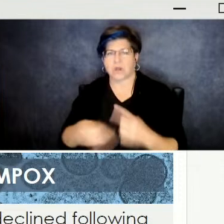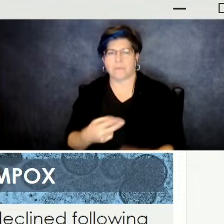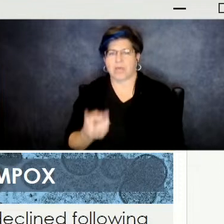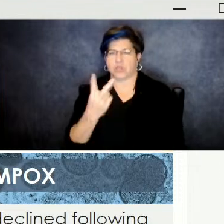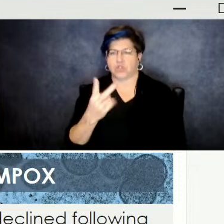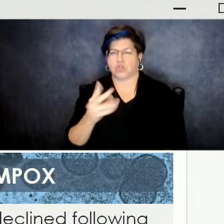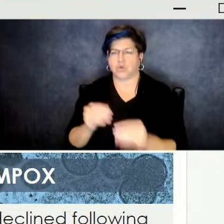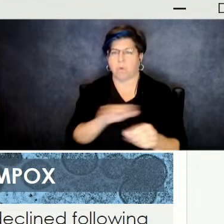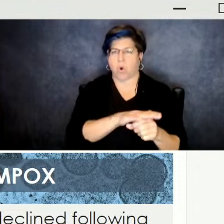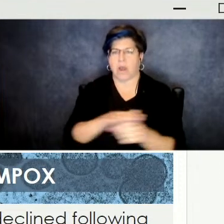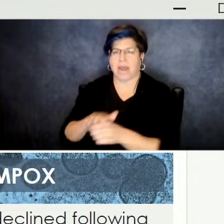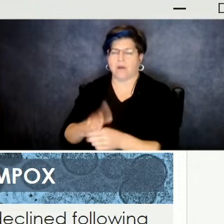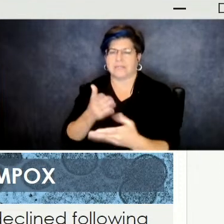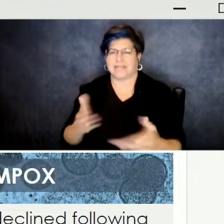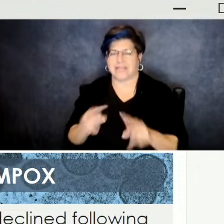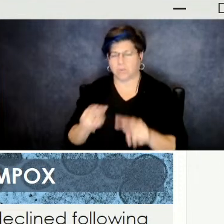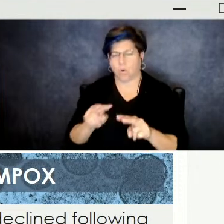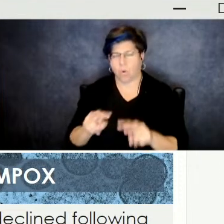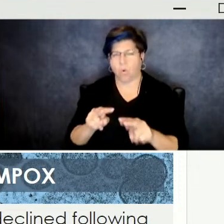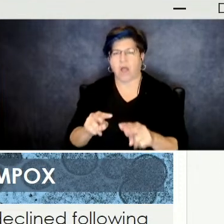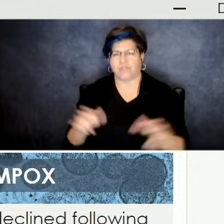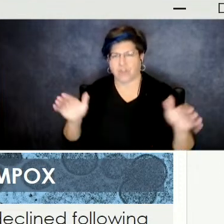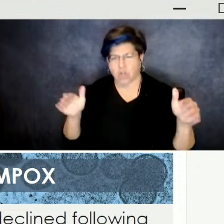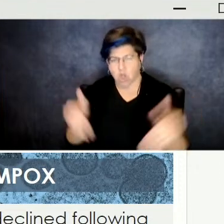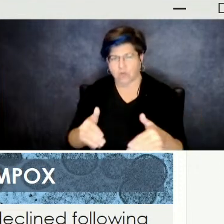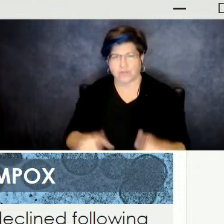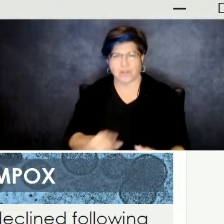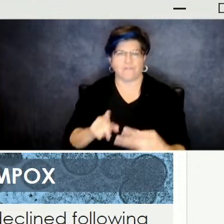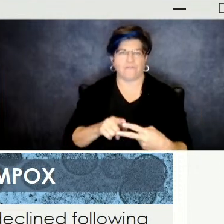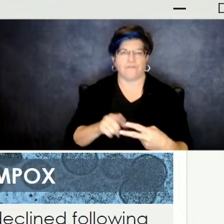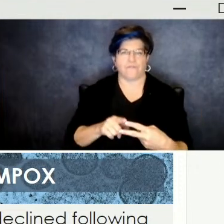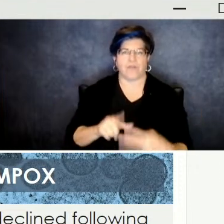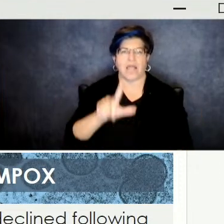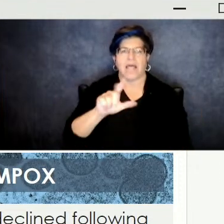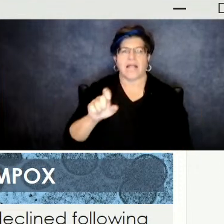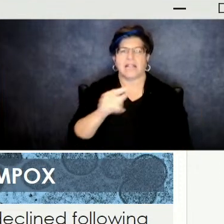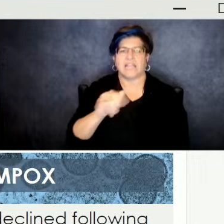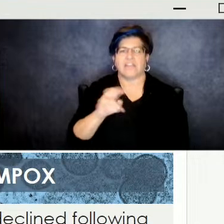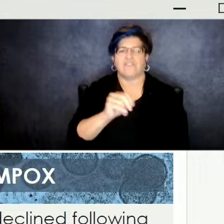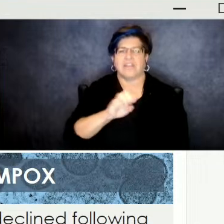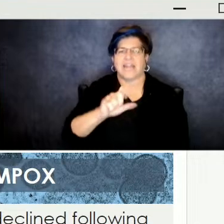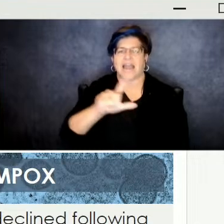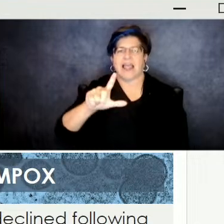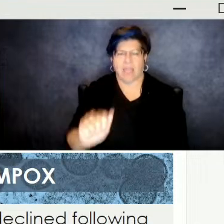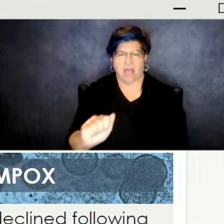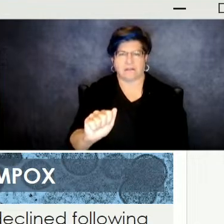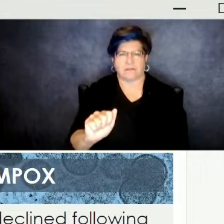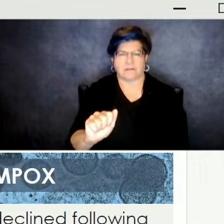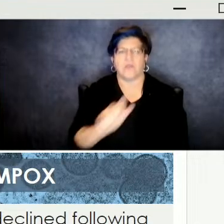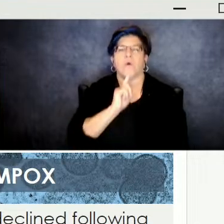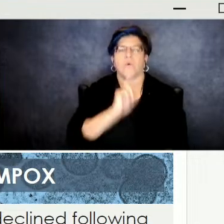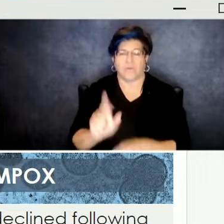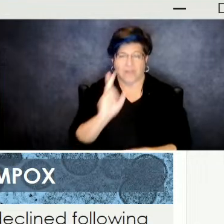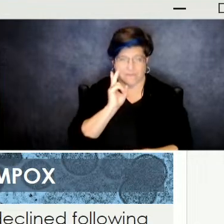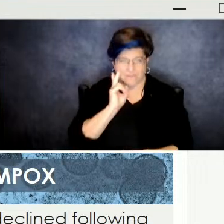SO THAT'S IT. ALMOST 2 TO 3 VIRUSES JUST QUICKLY WANT TO TALK ABOUT TWO MORE TWO MORE AREAS OF THINGS THAT WE'RE WATCHING CLOSELY IN